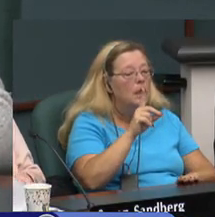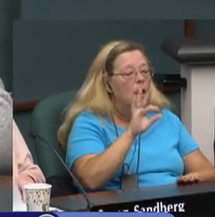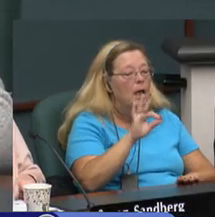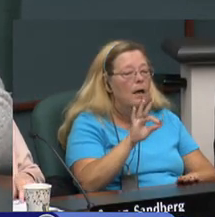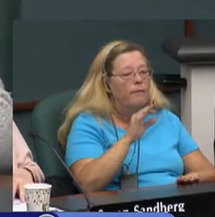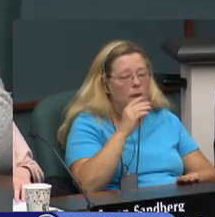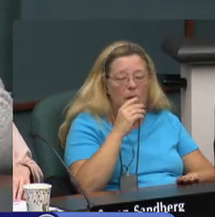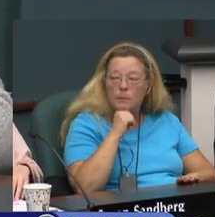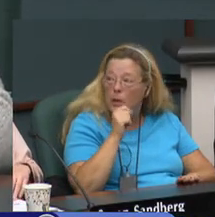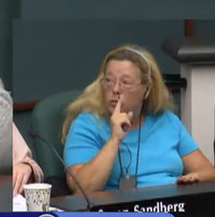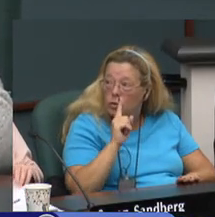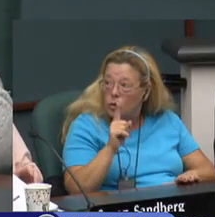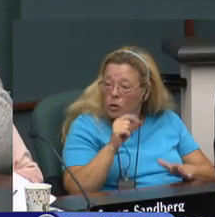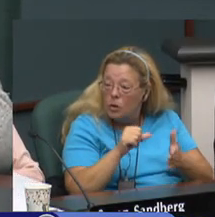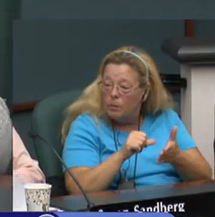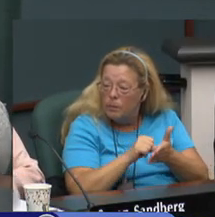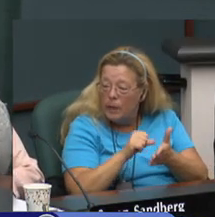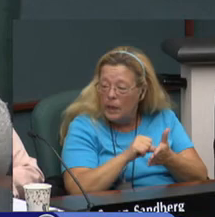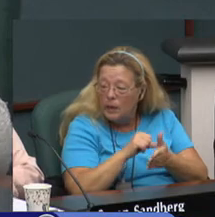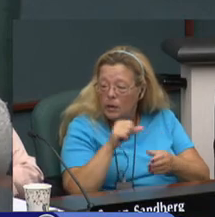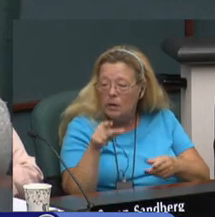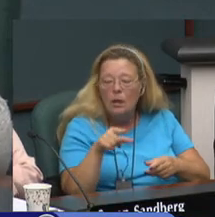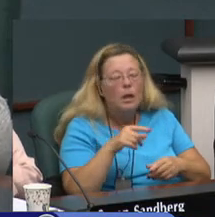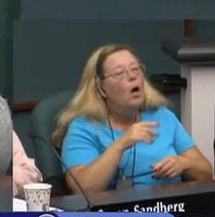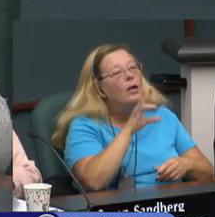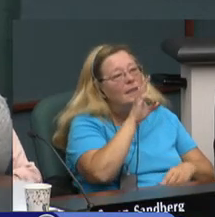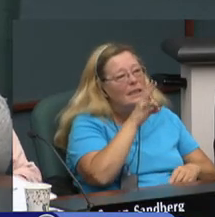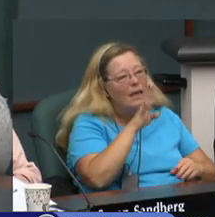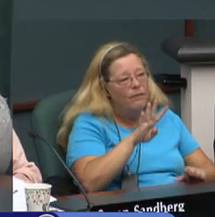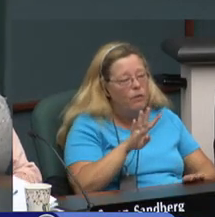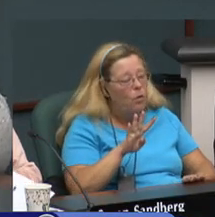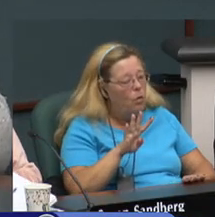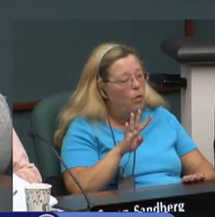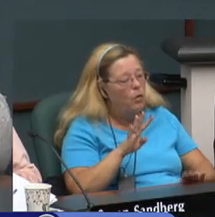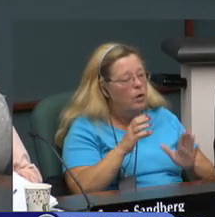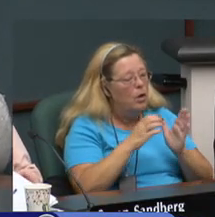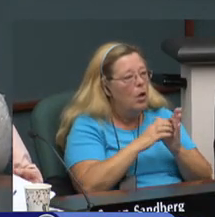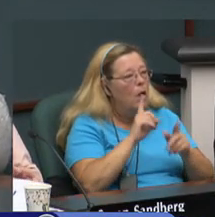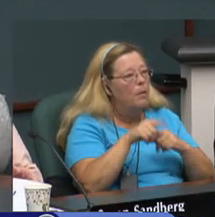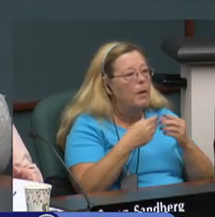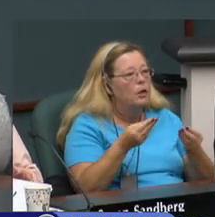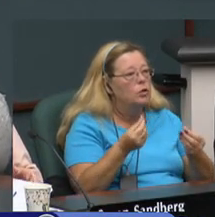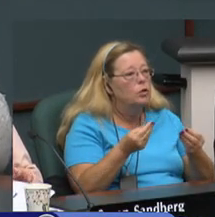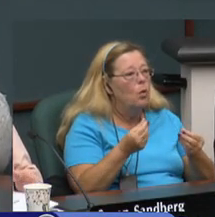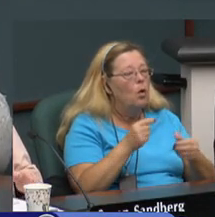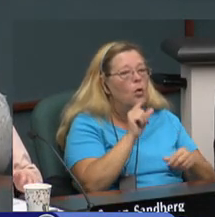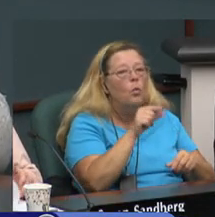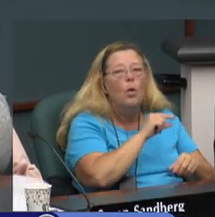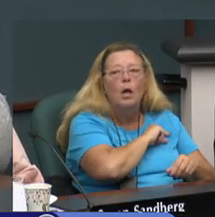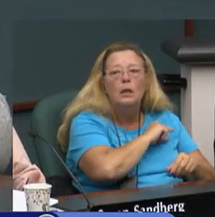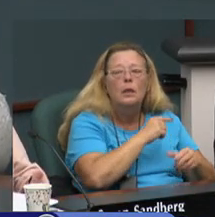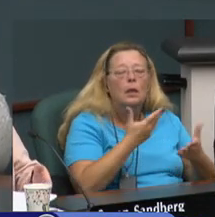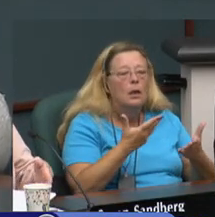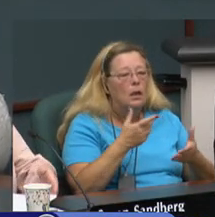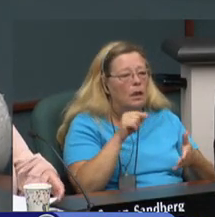that and the actual 74 is section about soil quality is this only if the food is